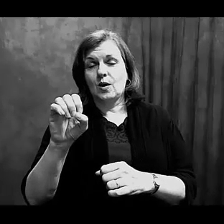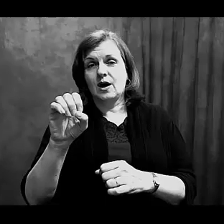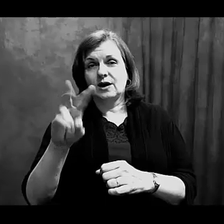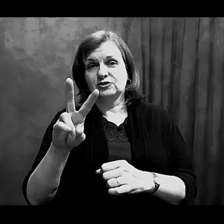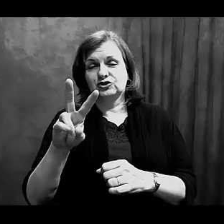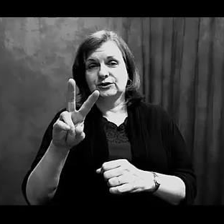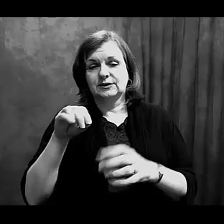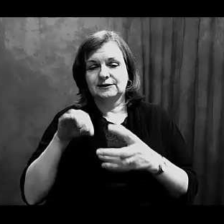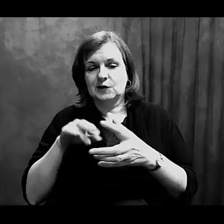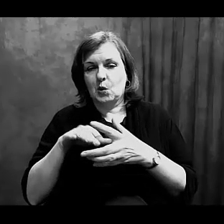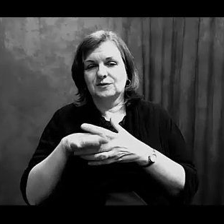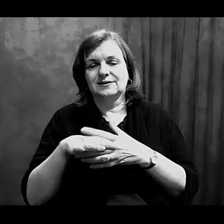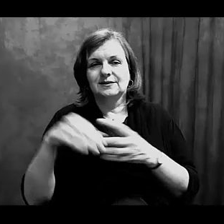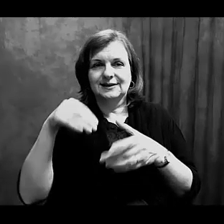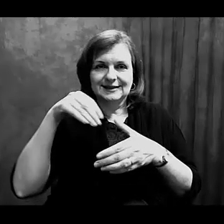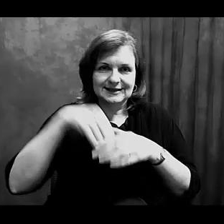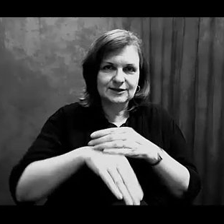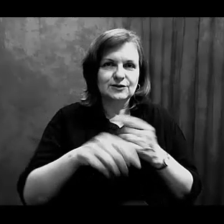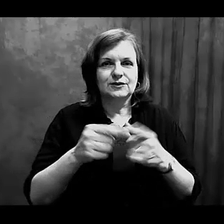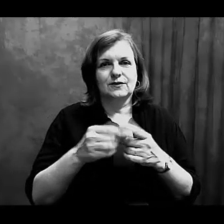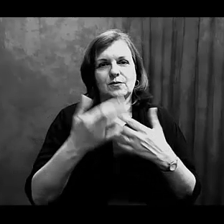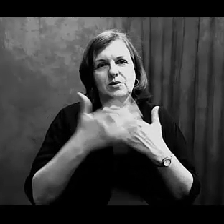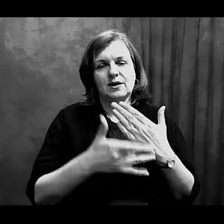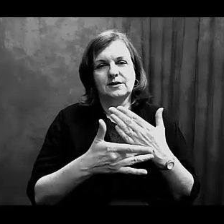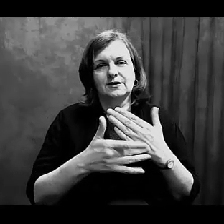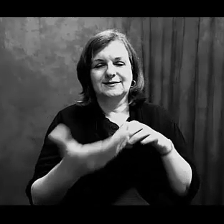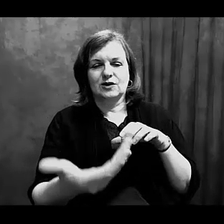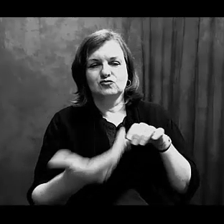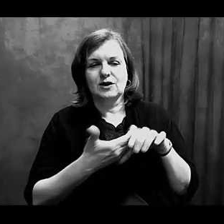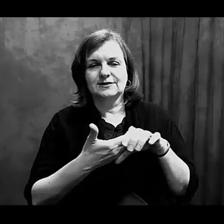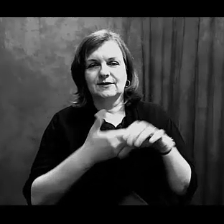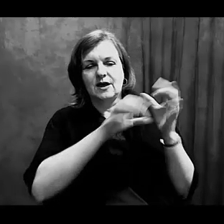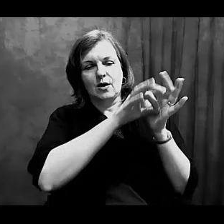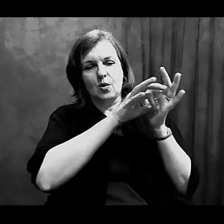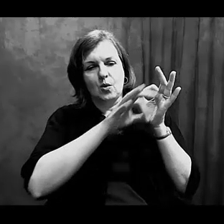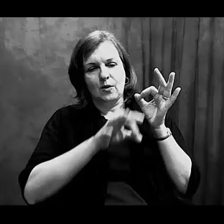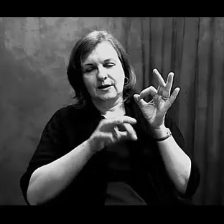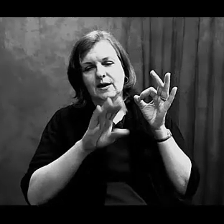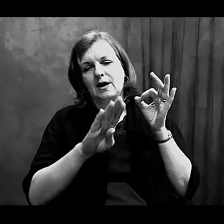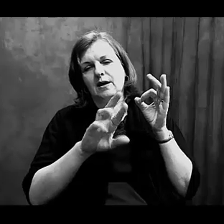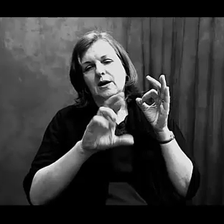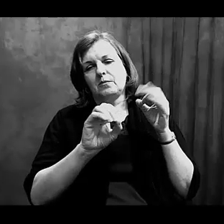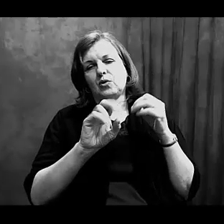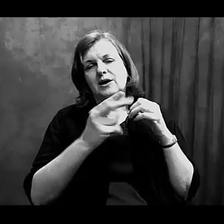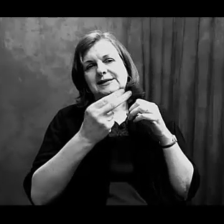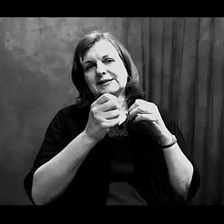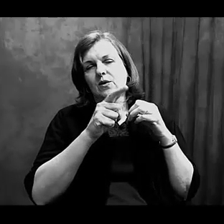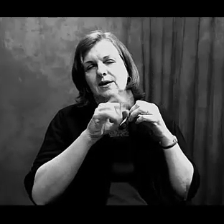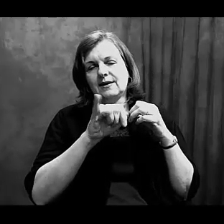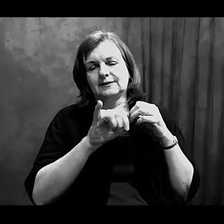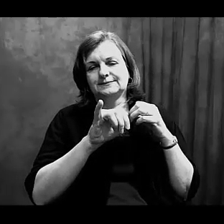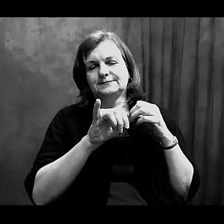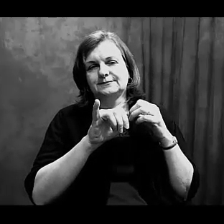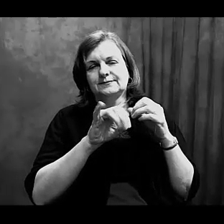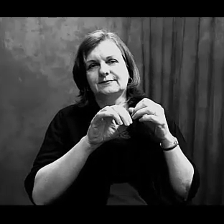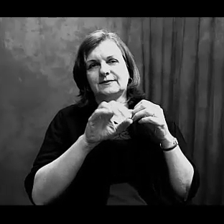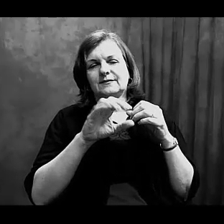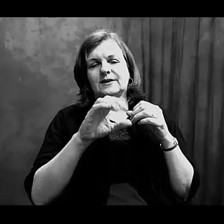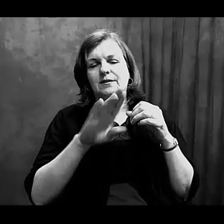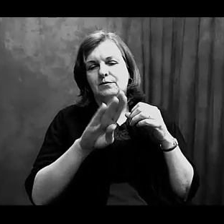oxygen into the blood - so here's a cross section of a bronchiole coming down and then all of the alveoli are the smaller pockets